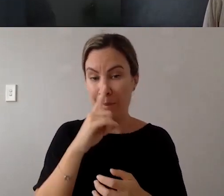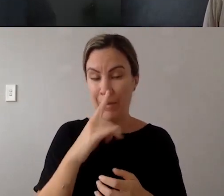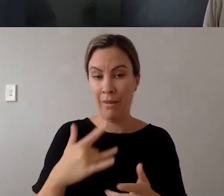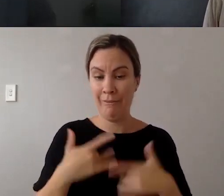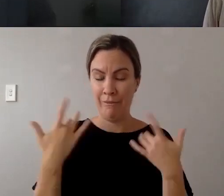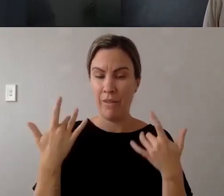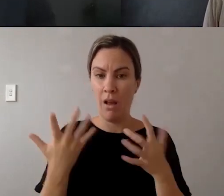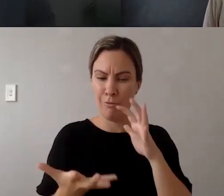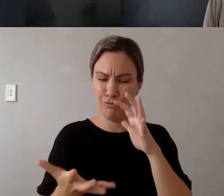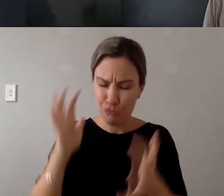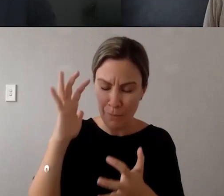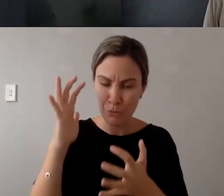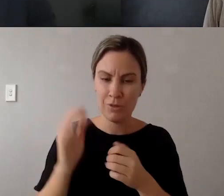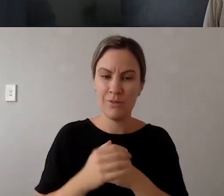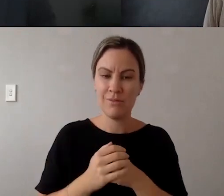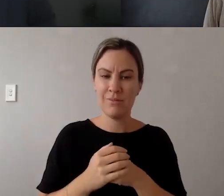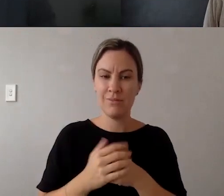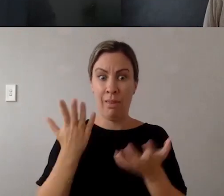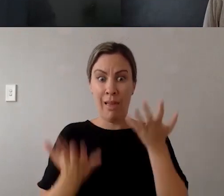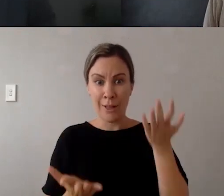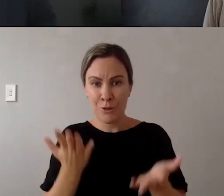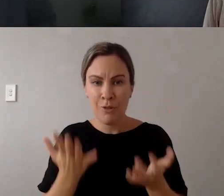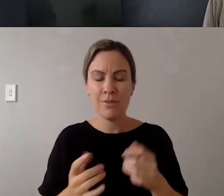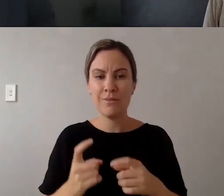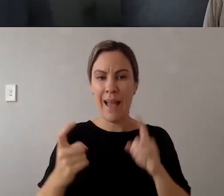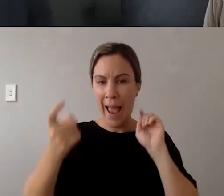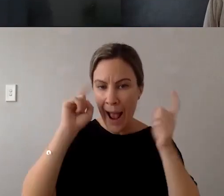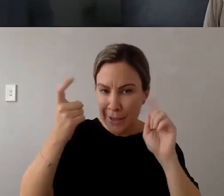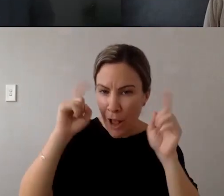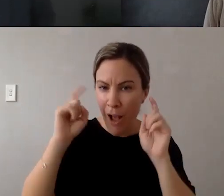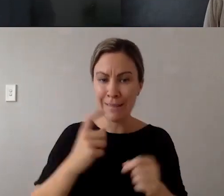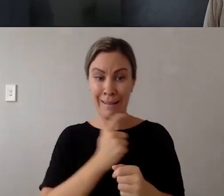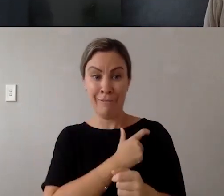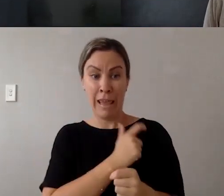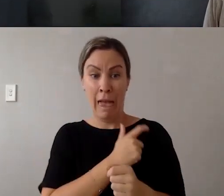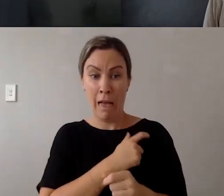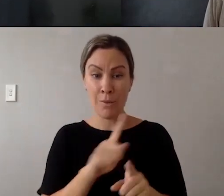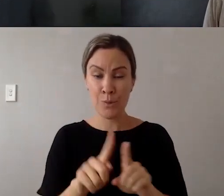uncertainty, anxiety and fear. You must be living under a rock or in an